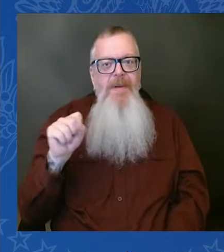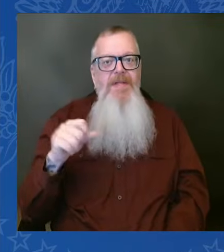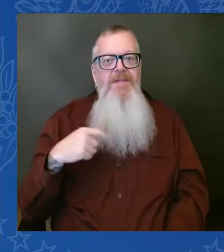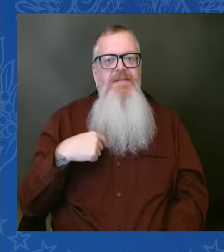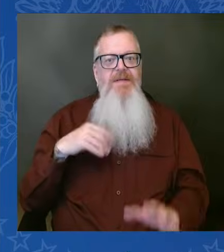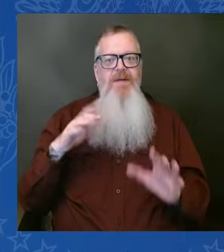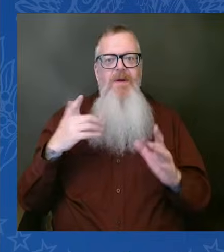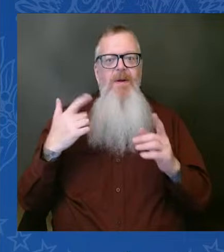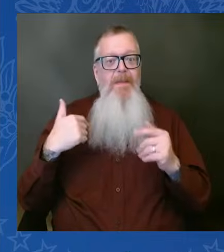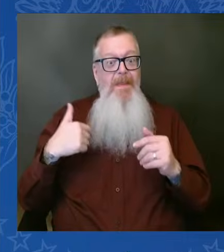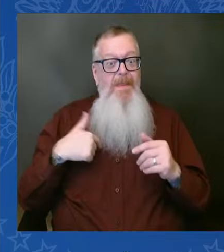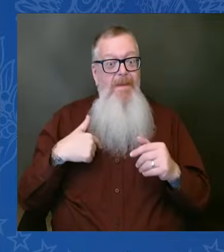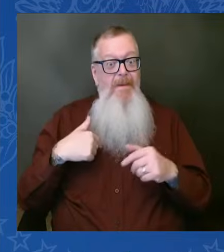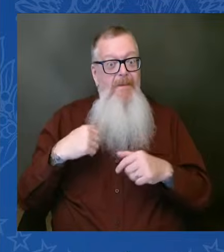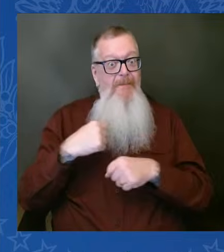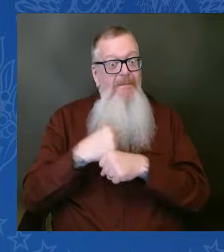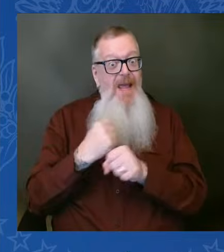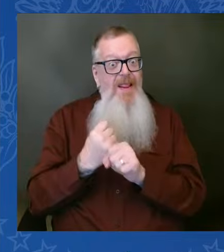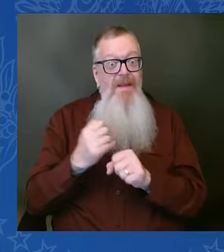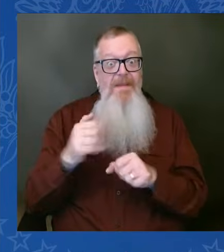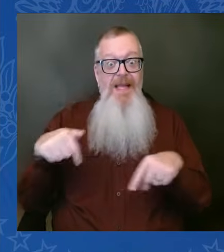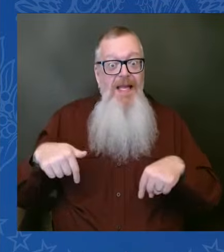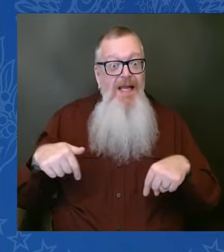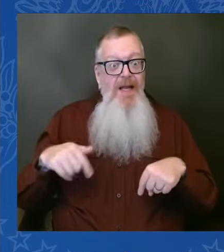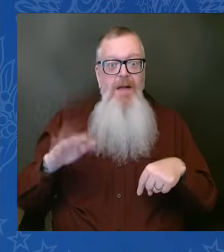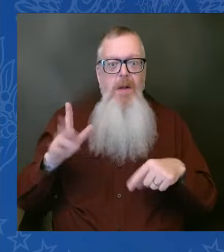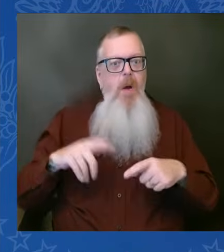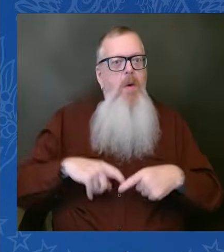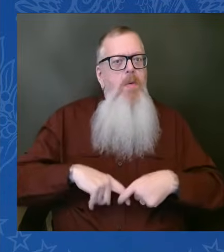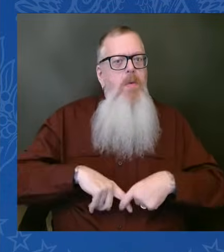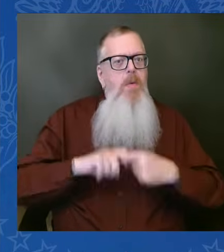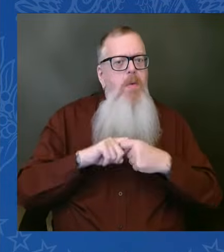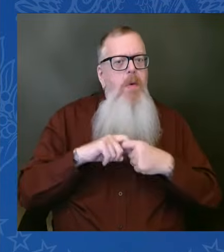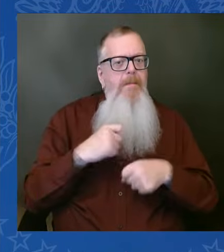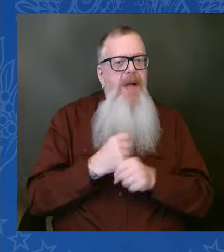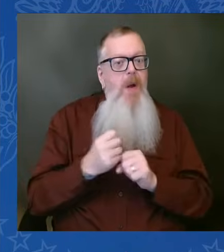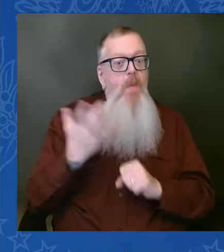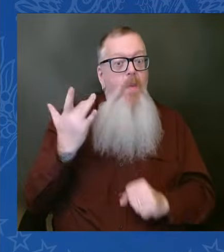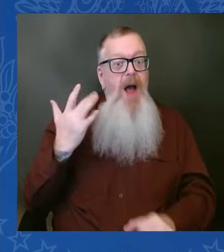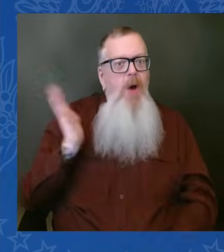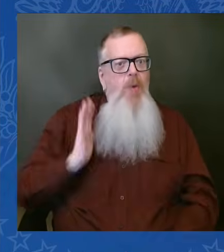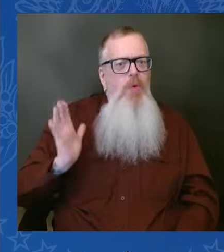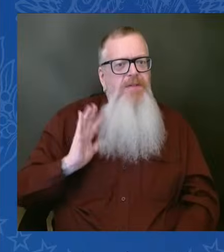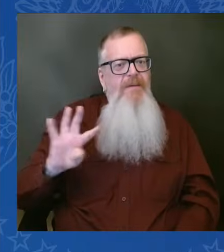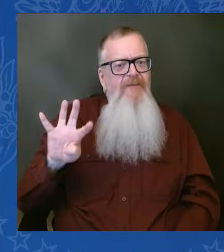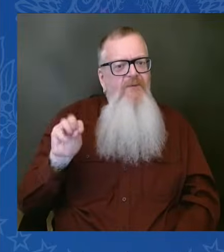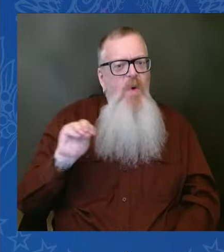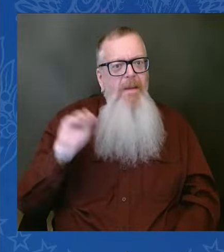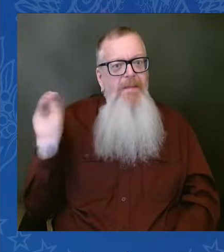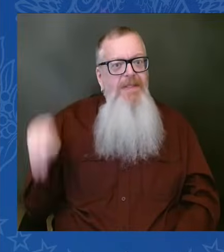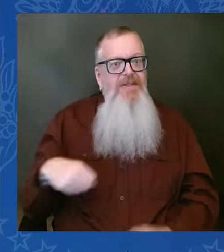In the very beginning, we had -- we produced 40 percent of them in the world. Well, they all went overseas, almost -- virtually all.